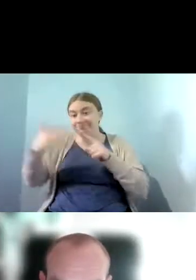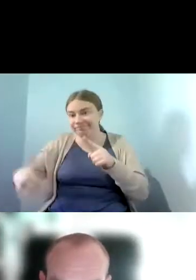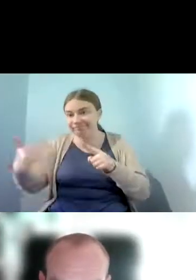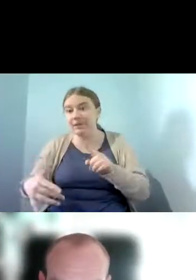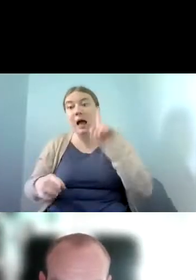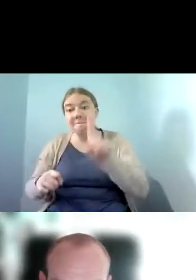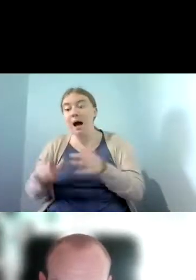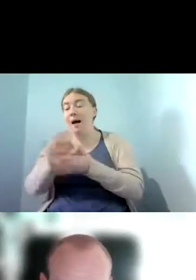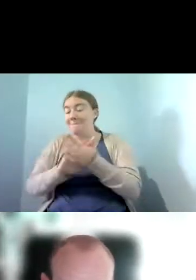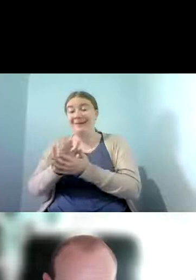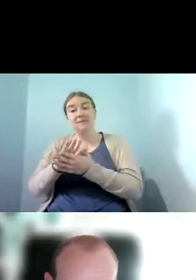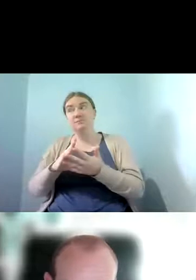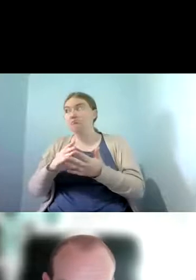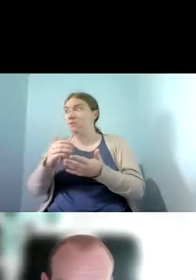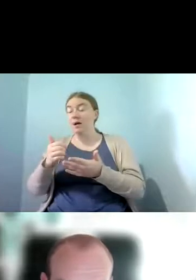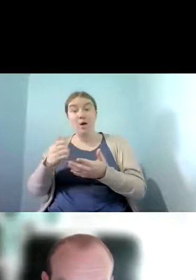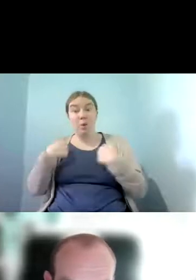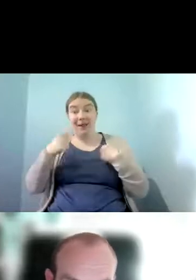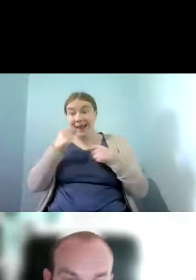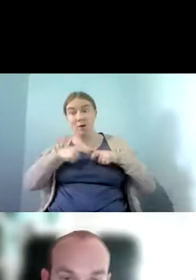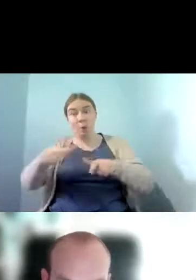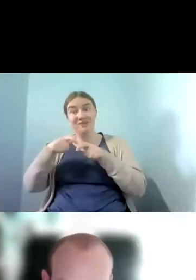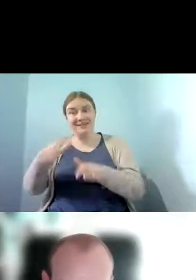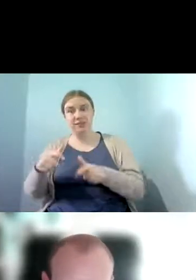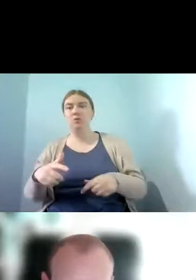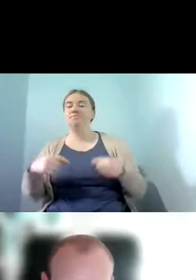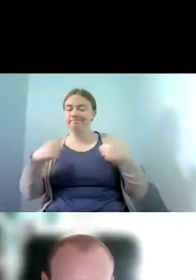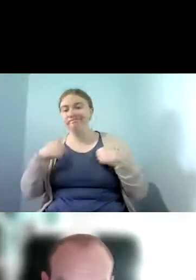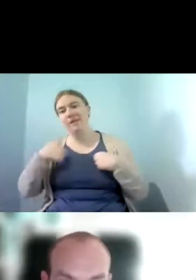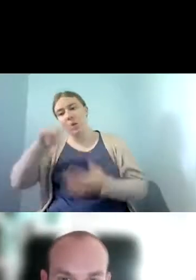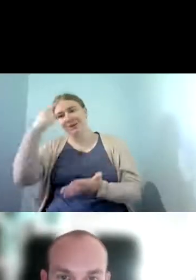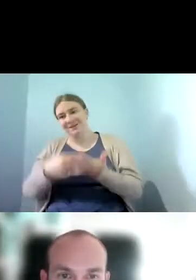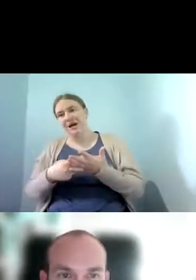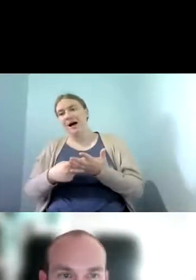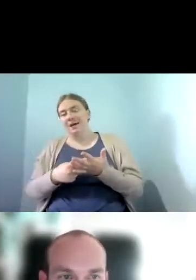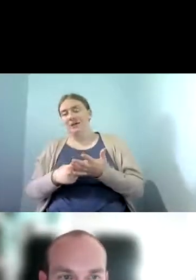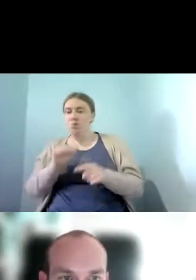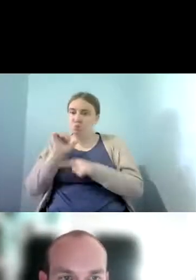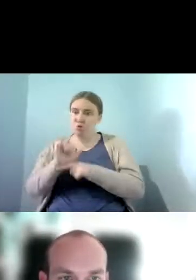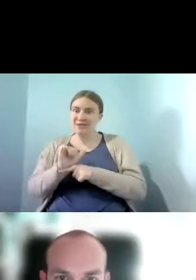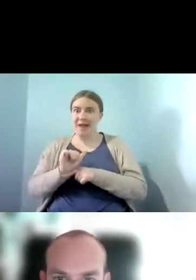the works area we decided to protect the the works up to a level of 12 meters which is shown by this